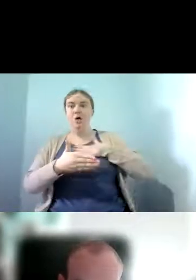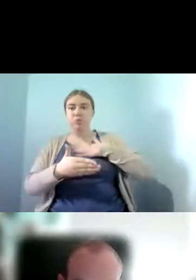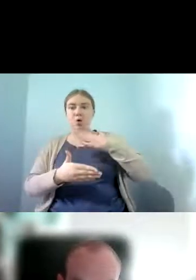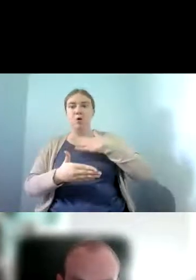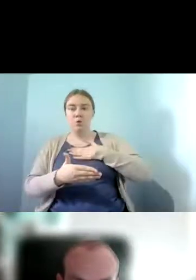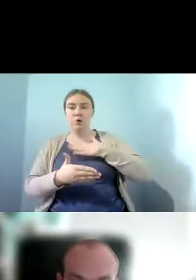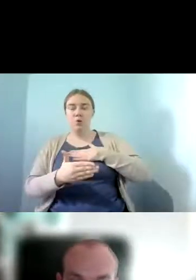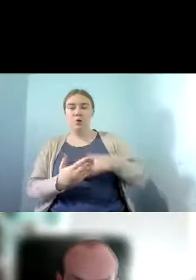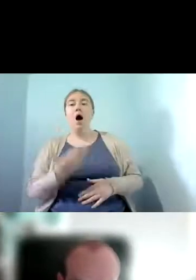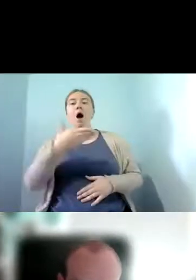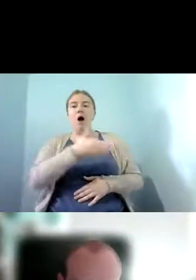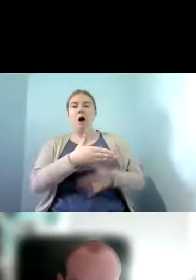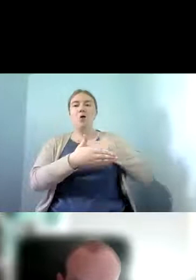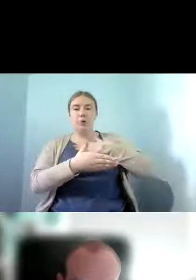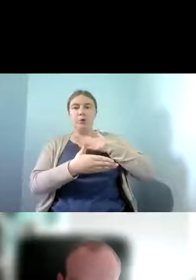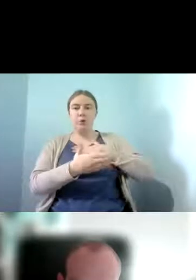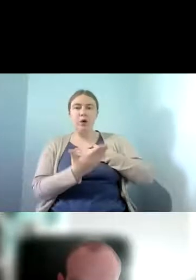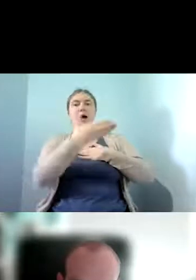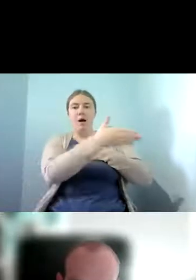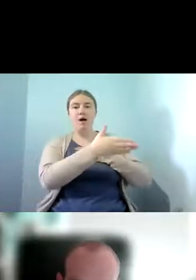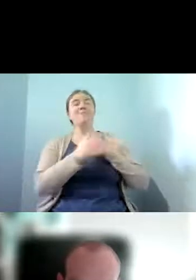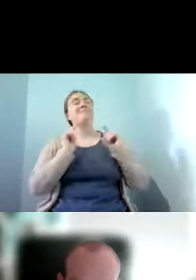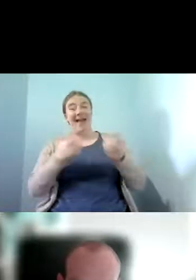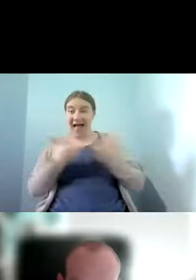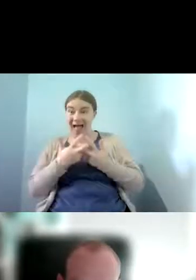how the structures achieve this is very different and i'll explain this in more detail